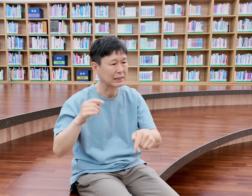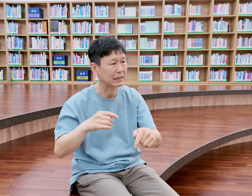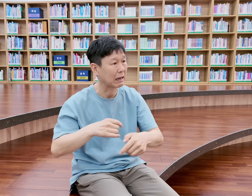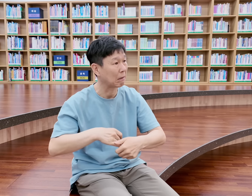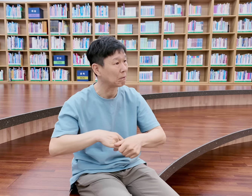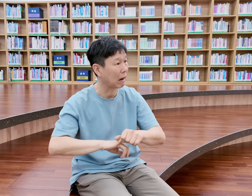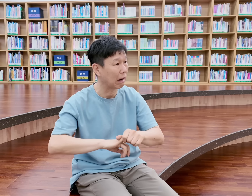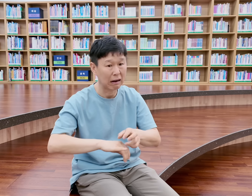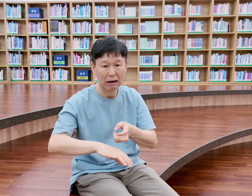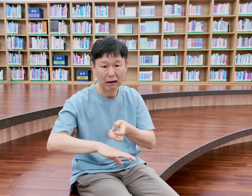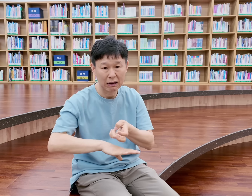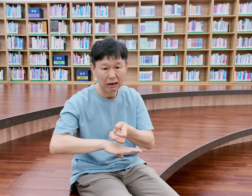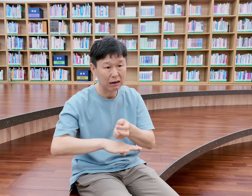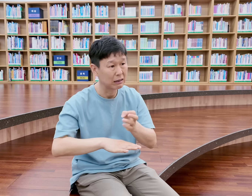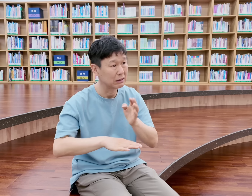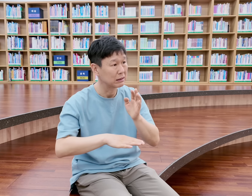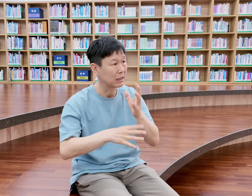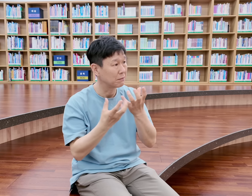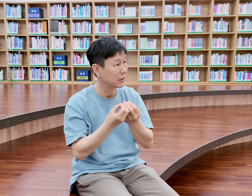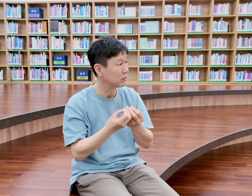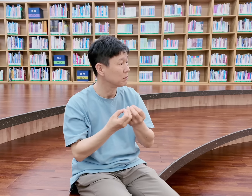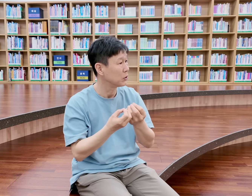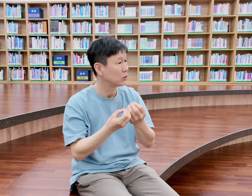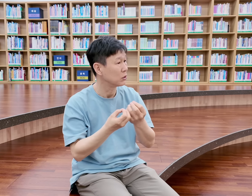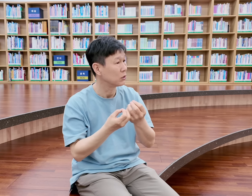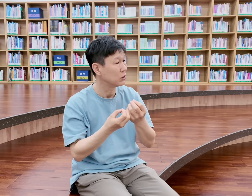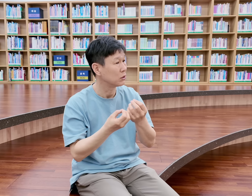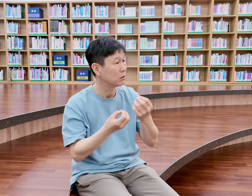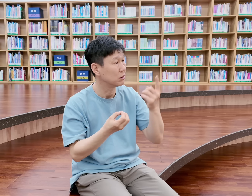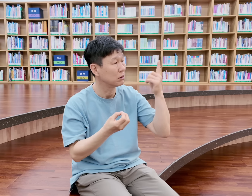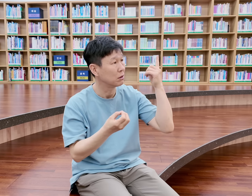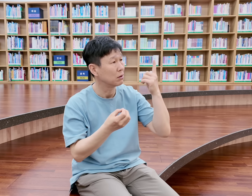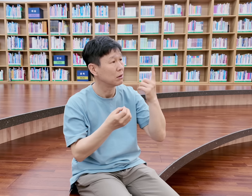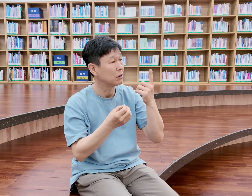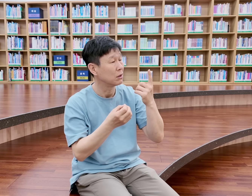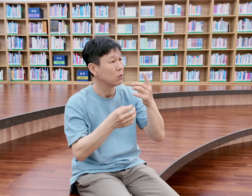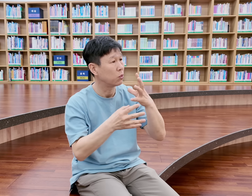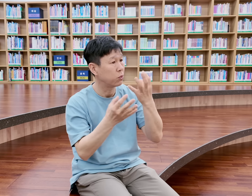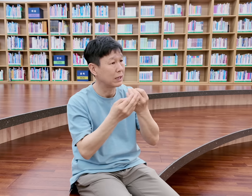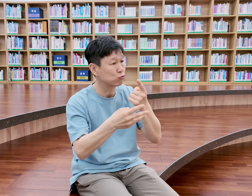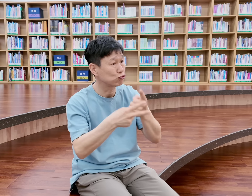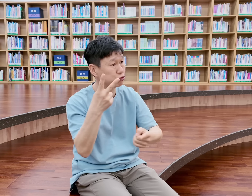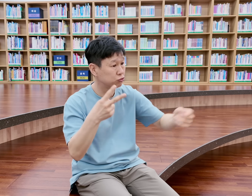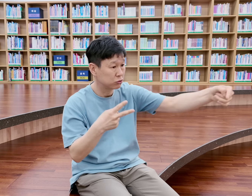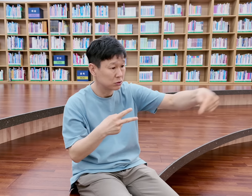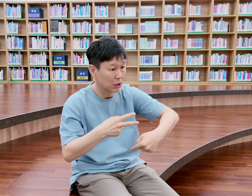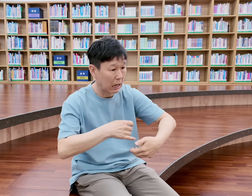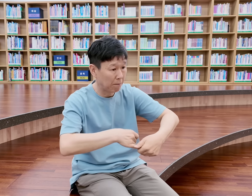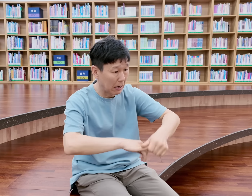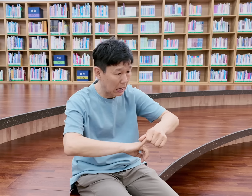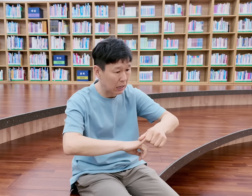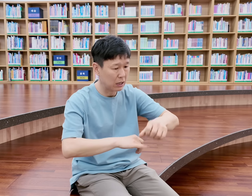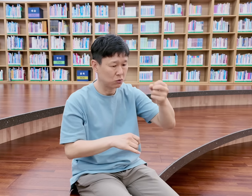Transportation is very inconvenient here. For example, it is not good to come from Wanju-gun, and